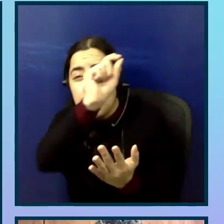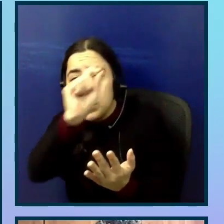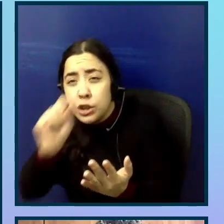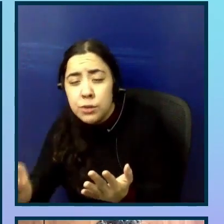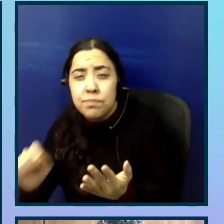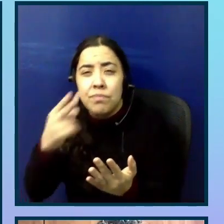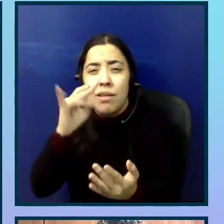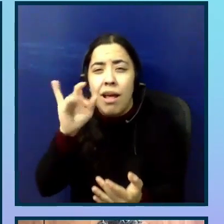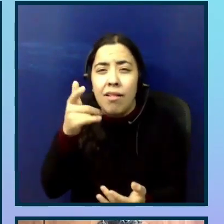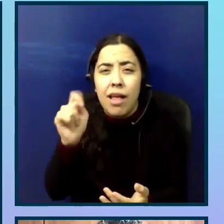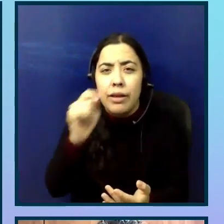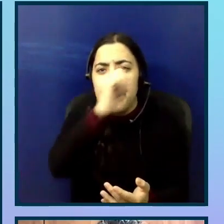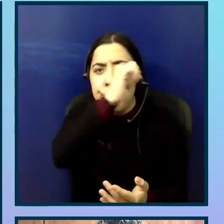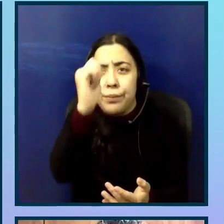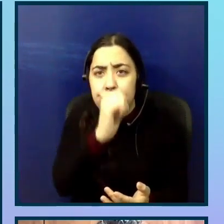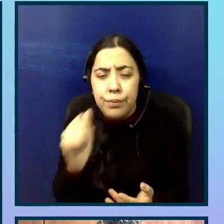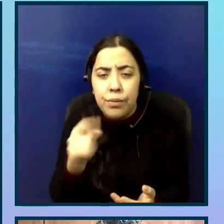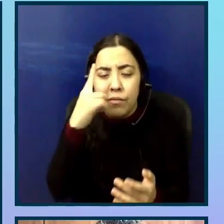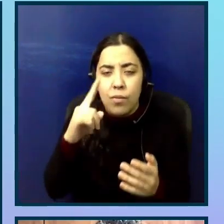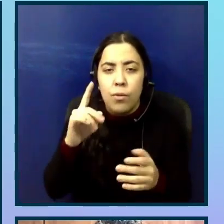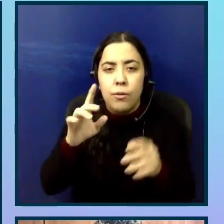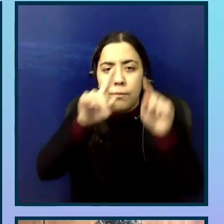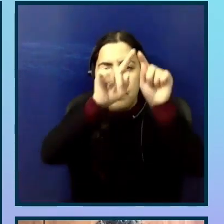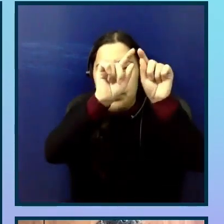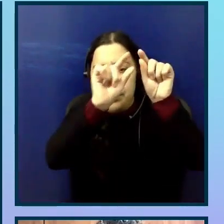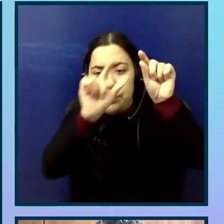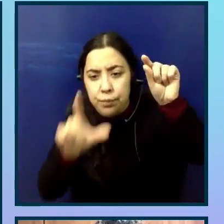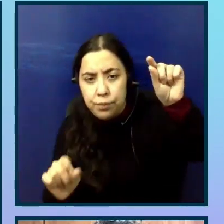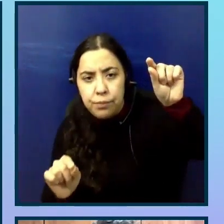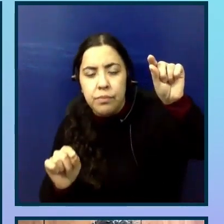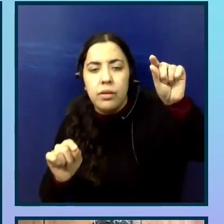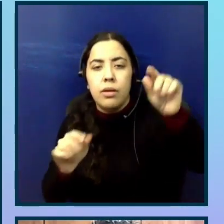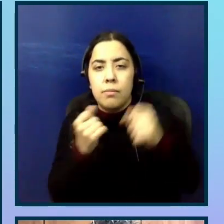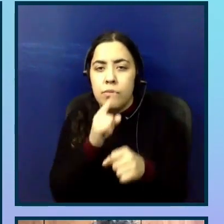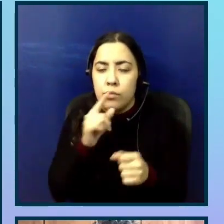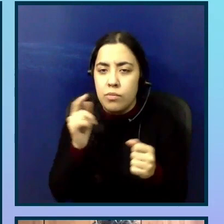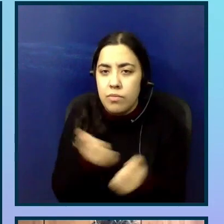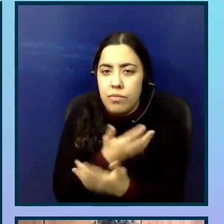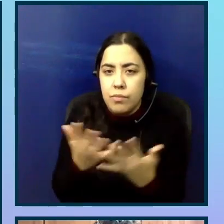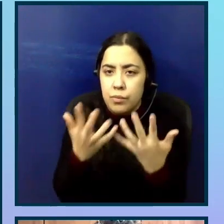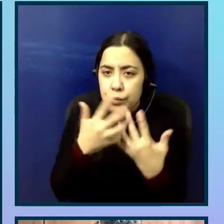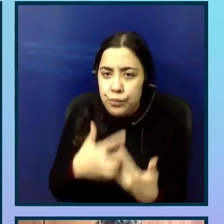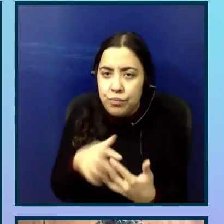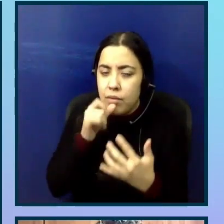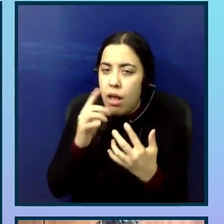were always working and never crashing the app or anything like that.